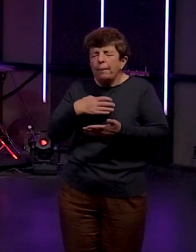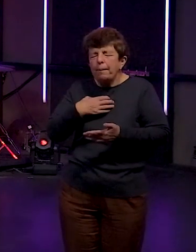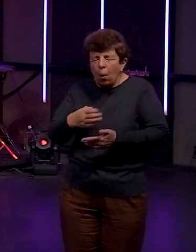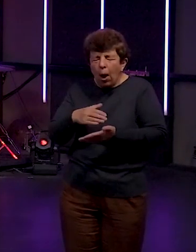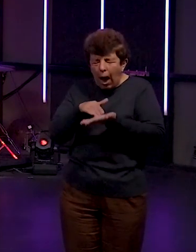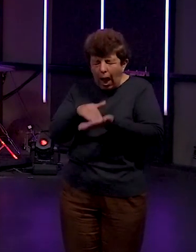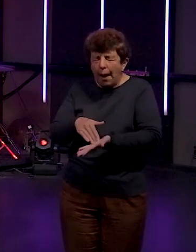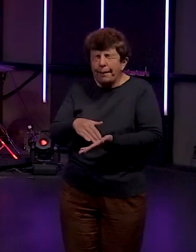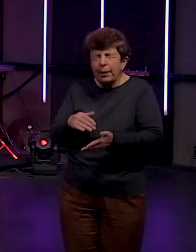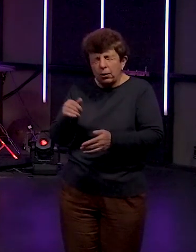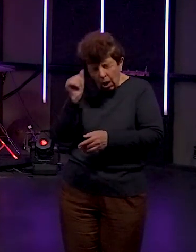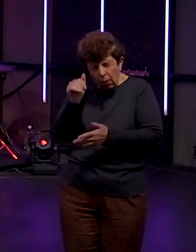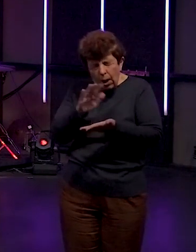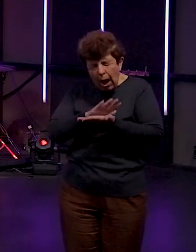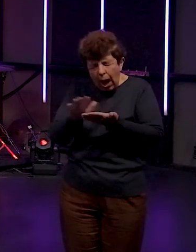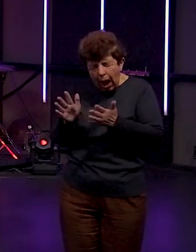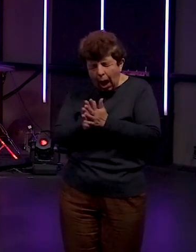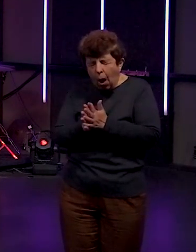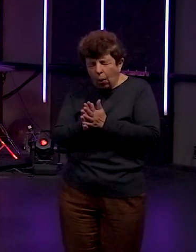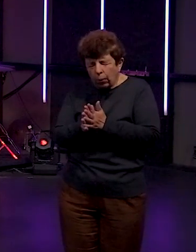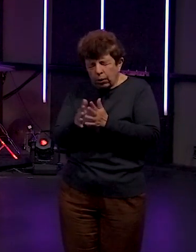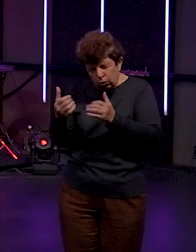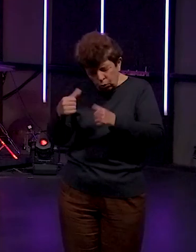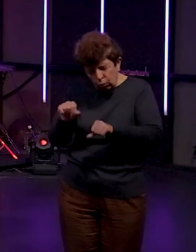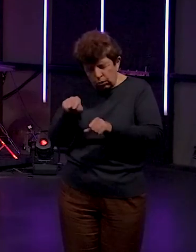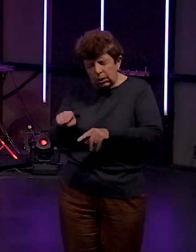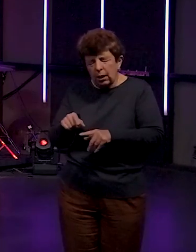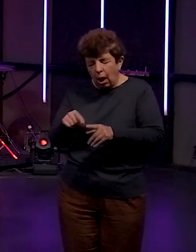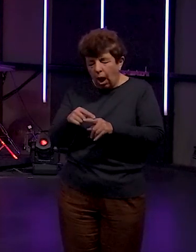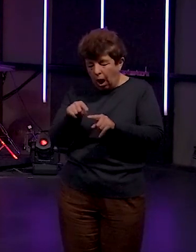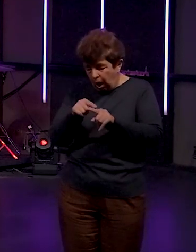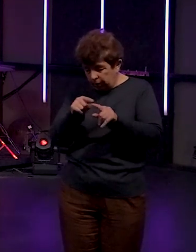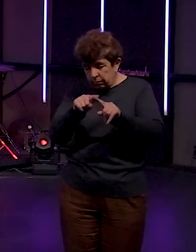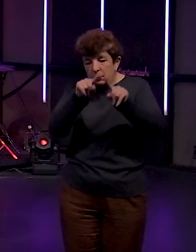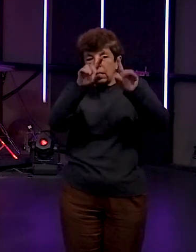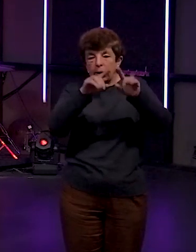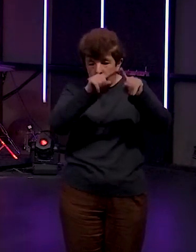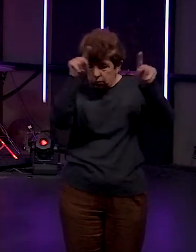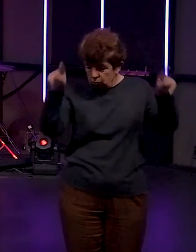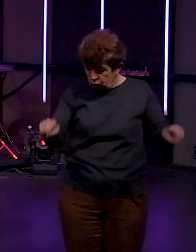knowing how this applies to you then on the screen is a response button and I'd